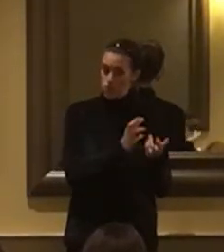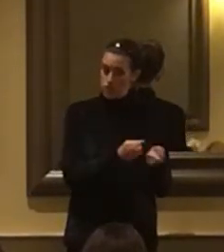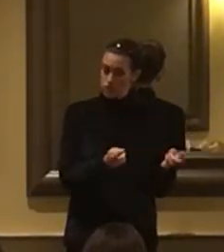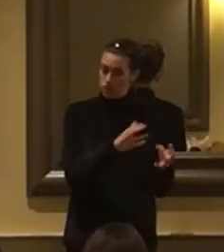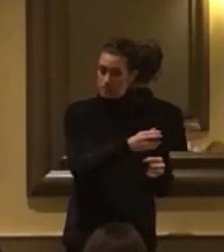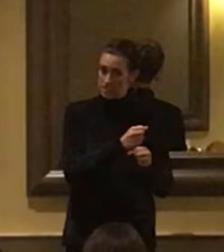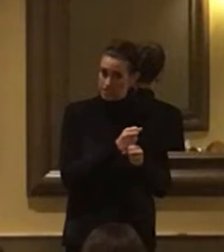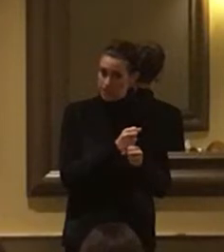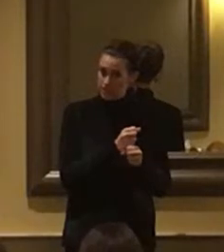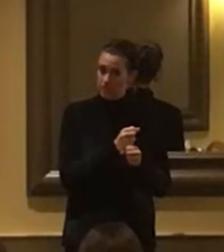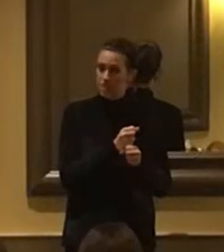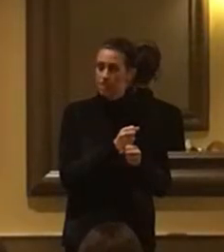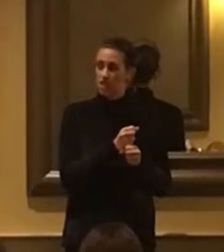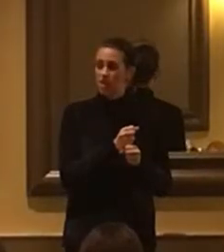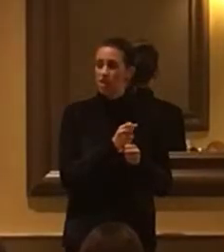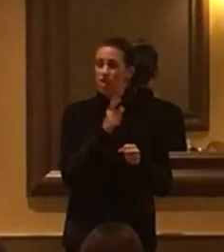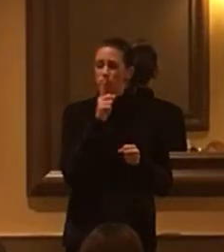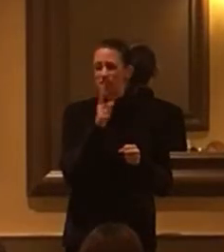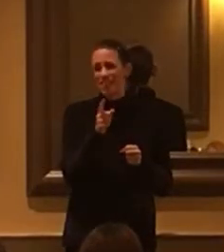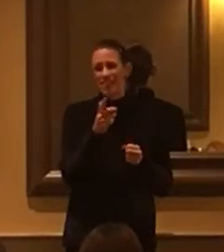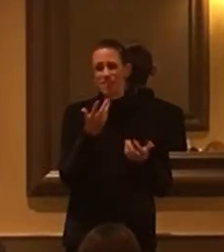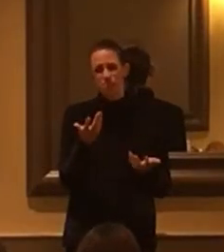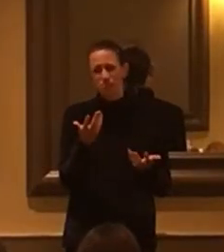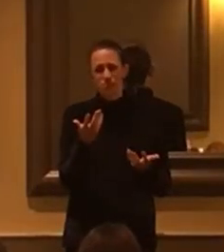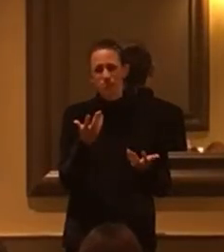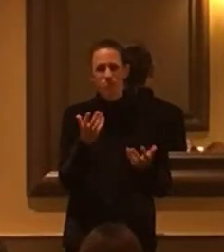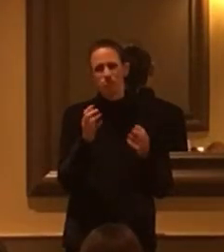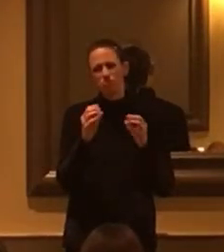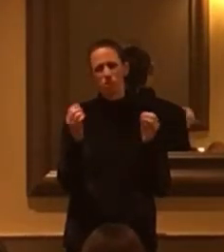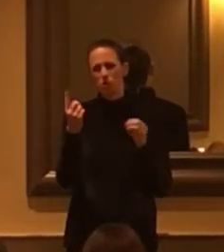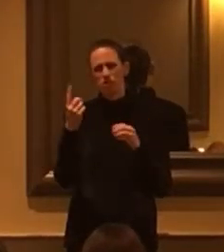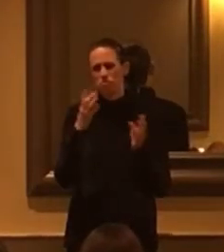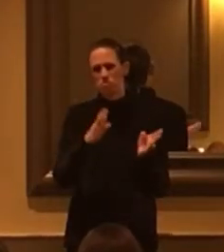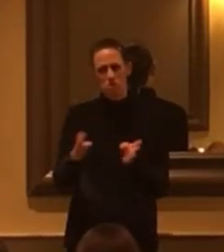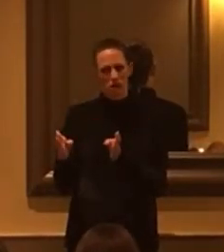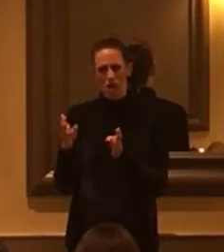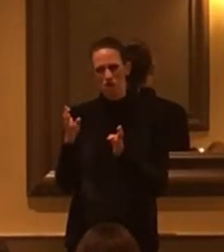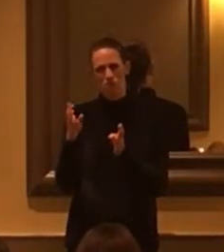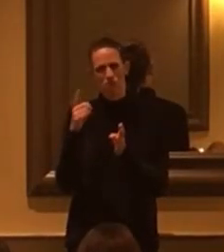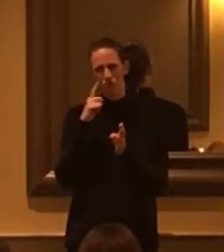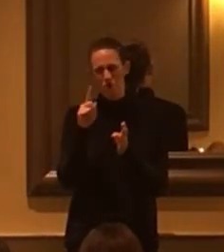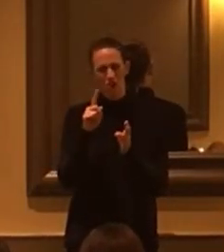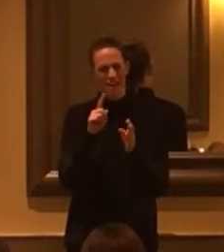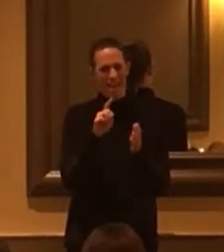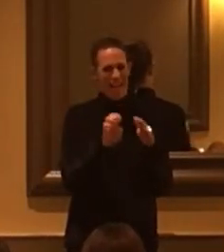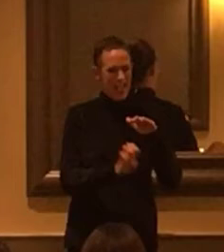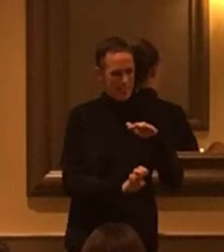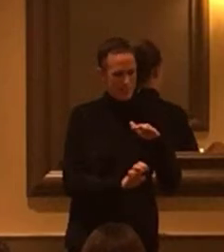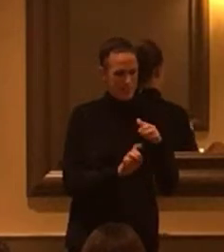well nobody can ever really be prepared to go from elementary